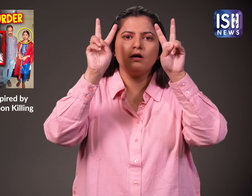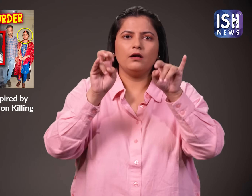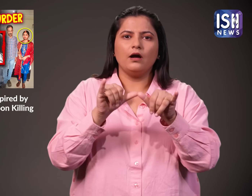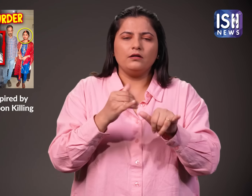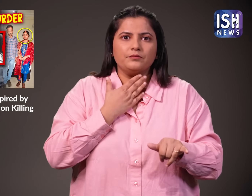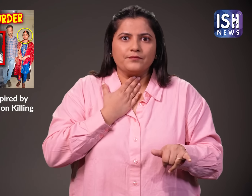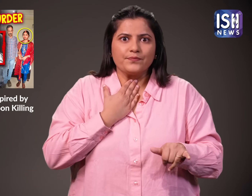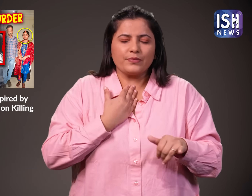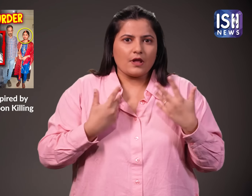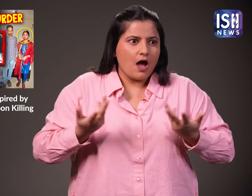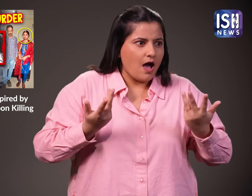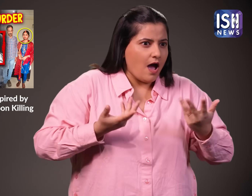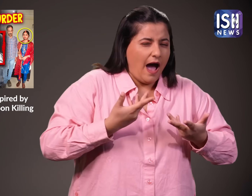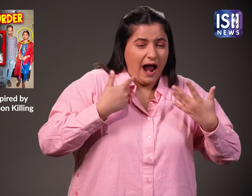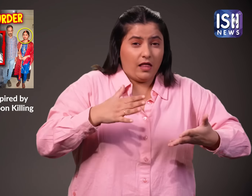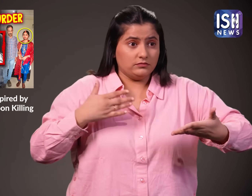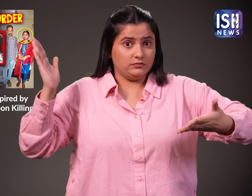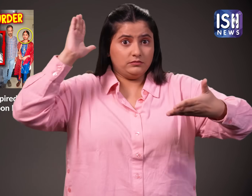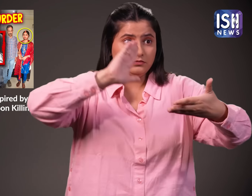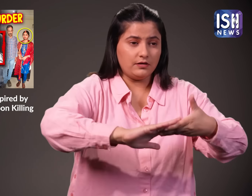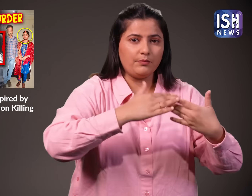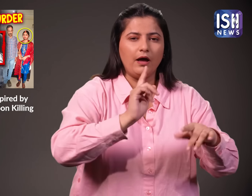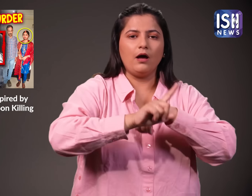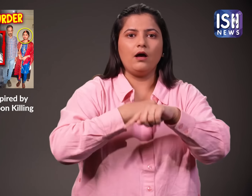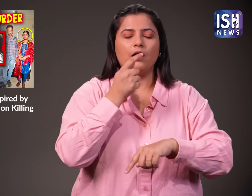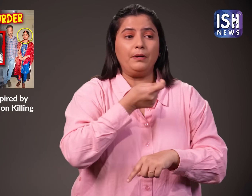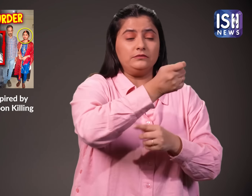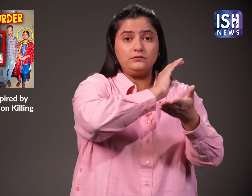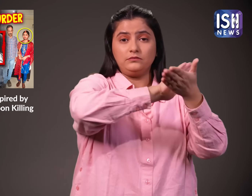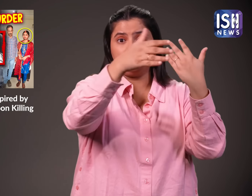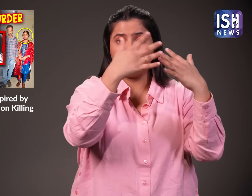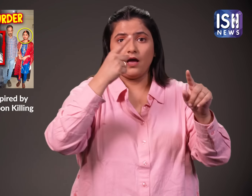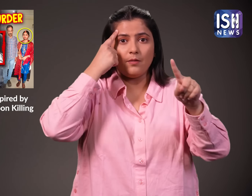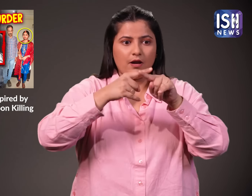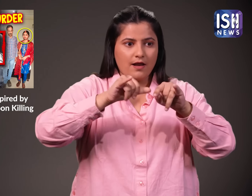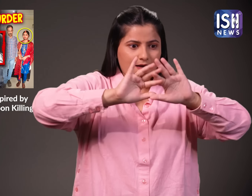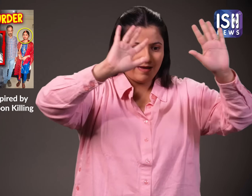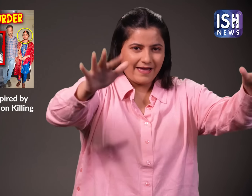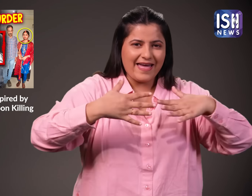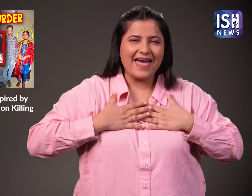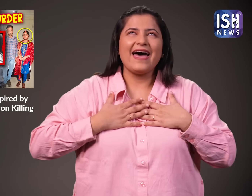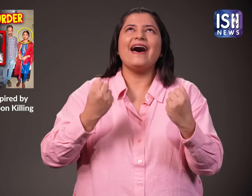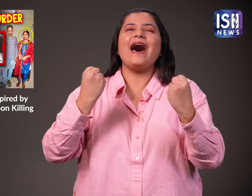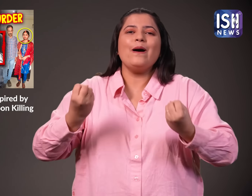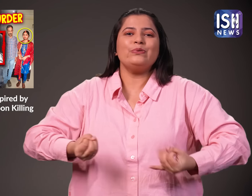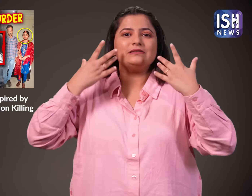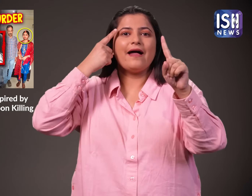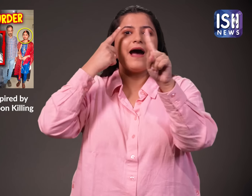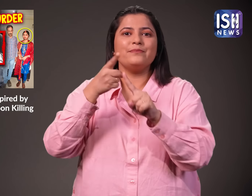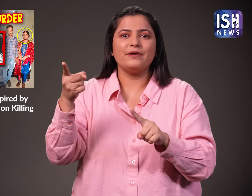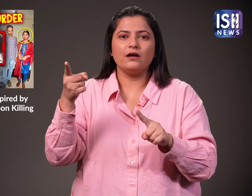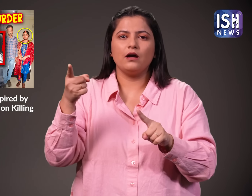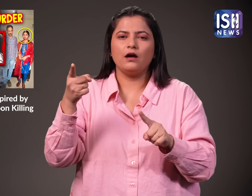She was drawn by his property and planned to seize it all by killing him after marriage.